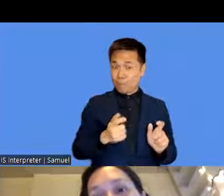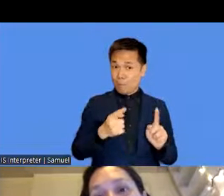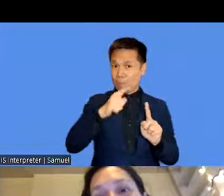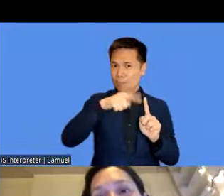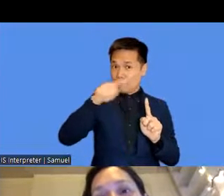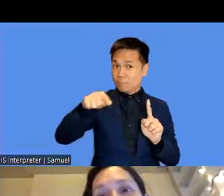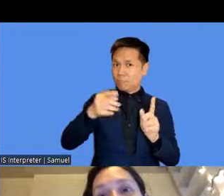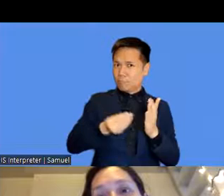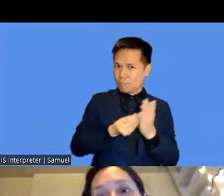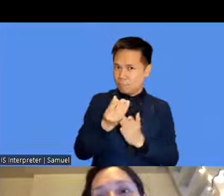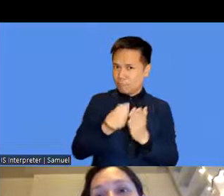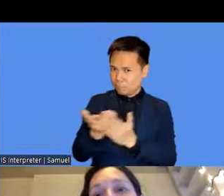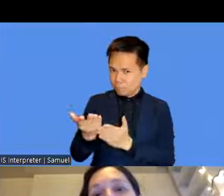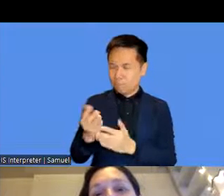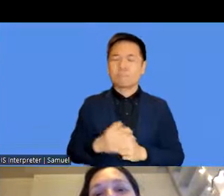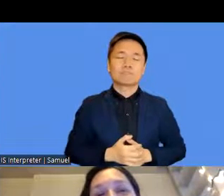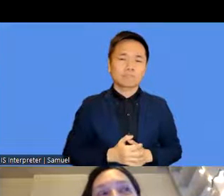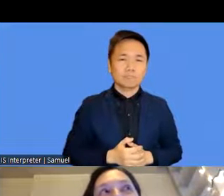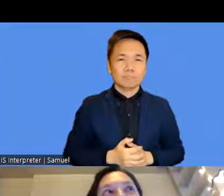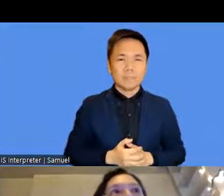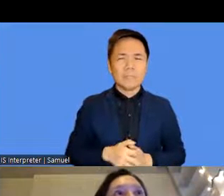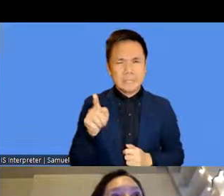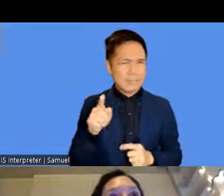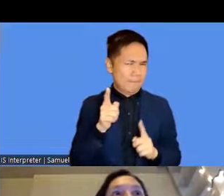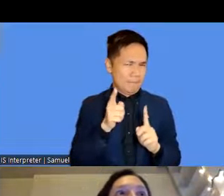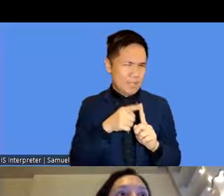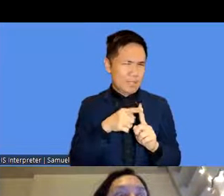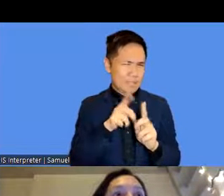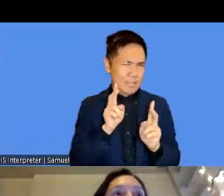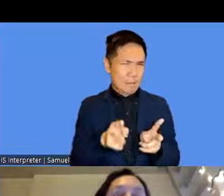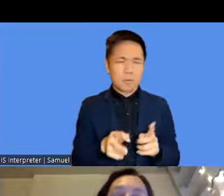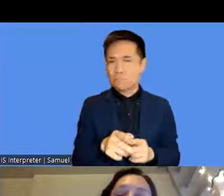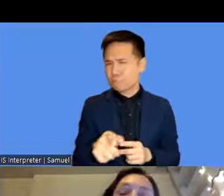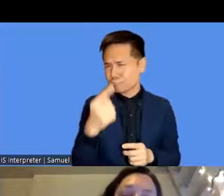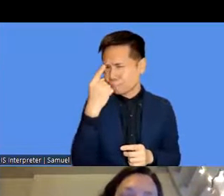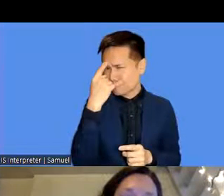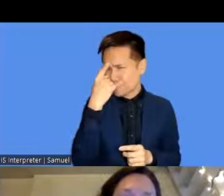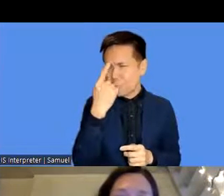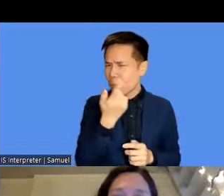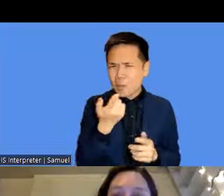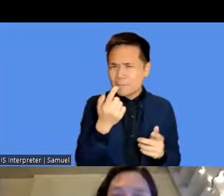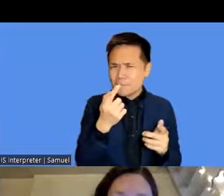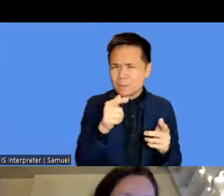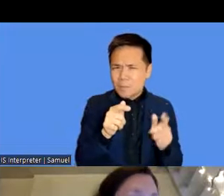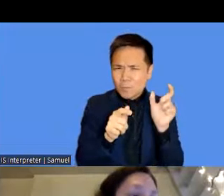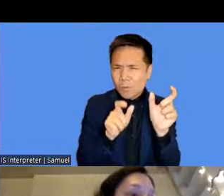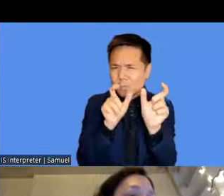because not not a lot of people have an understanding of what citizen generated data means.